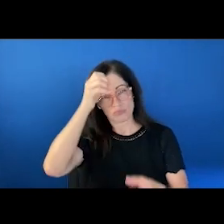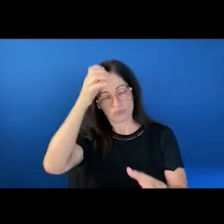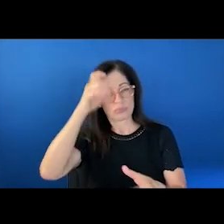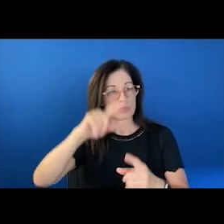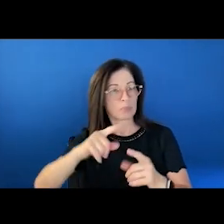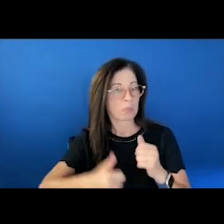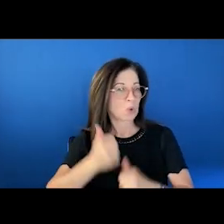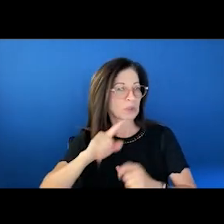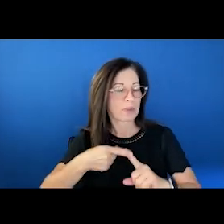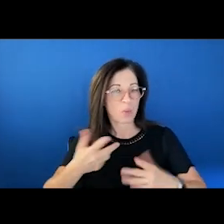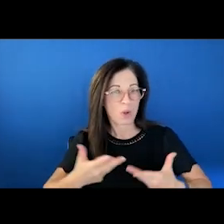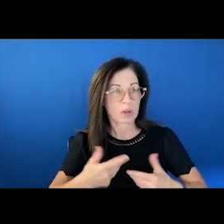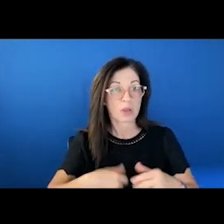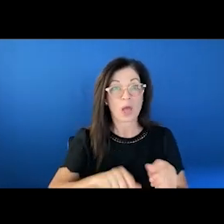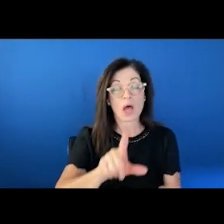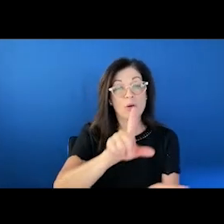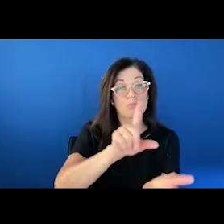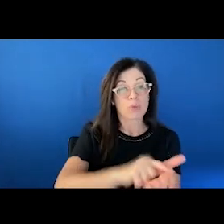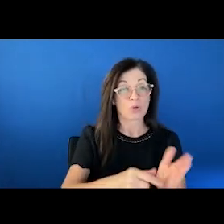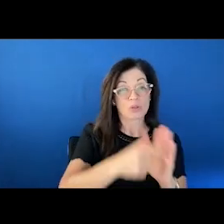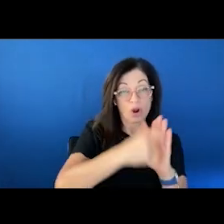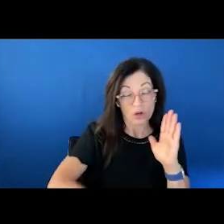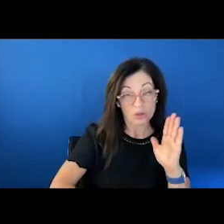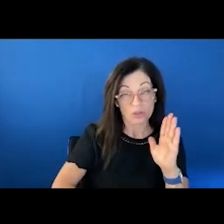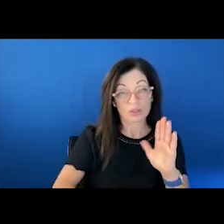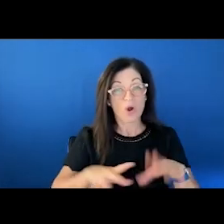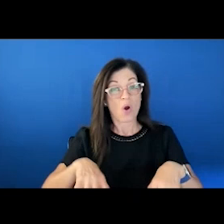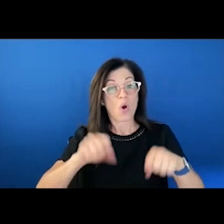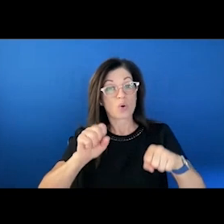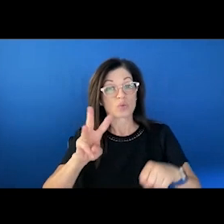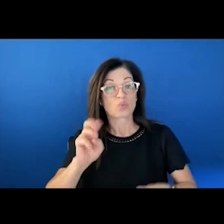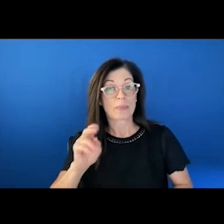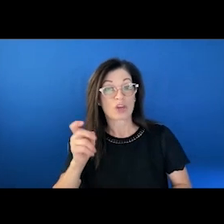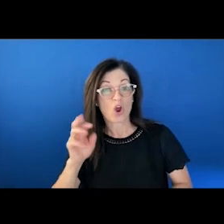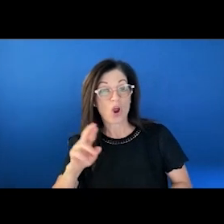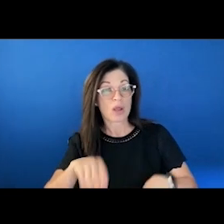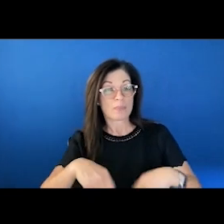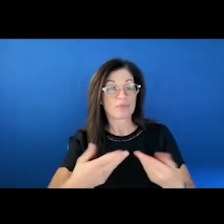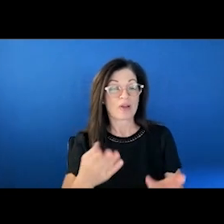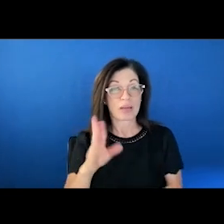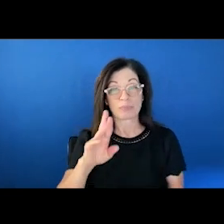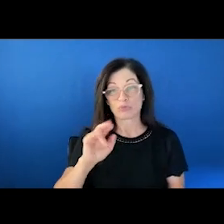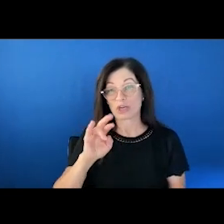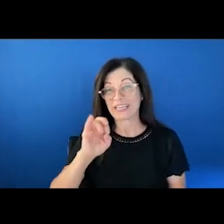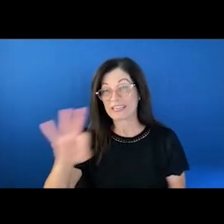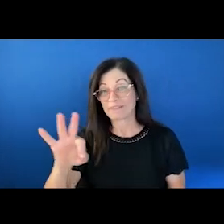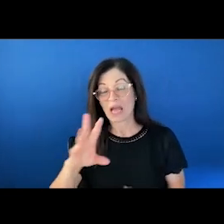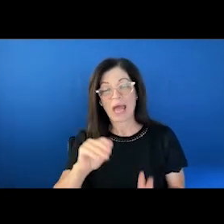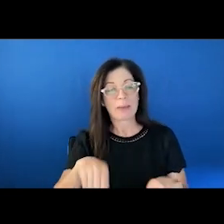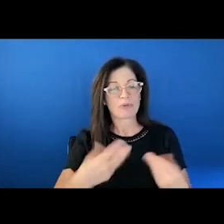host webinars, create briefs, develop reports on those topics and use keywords within that content